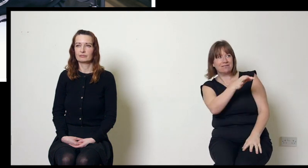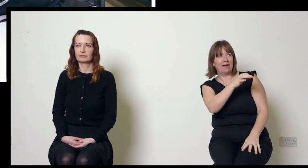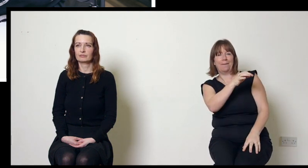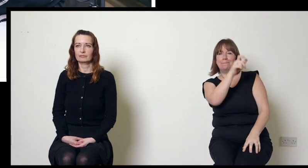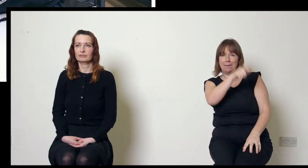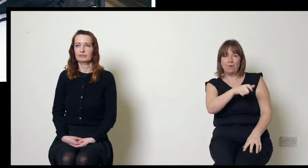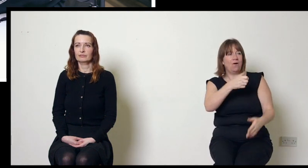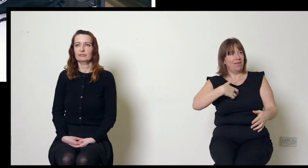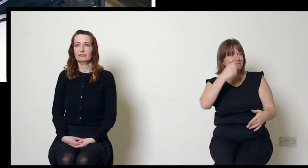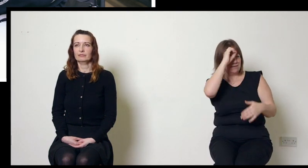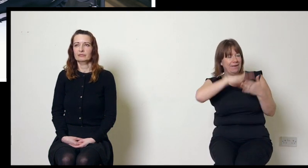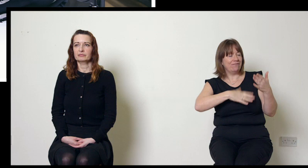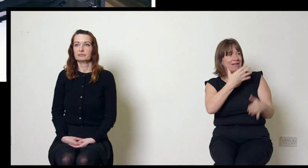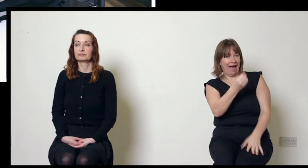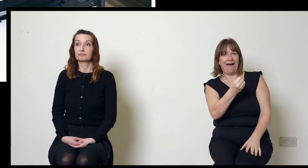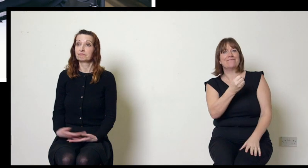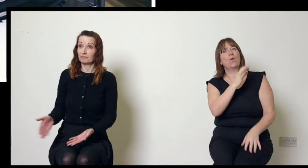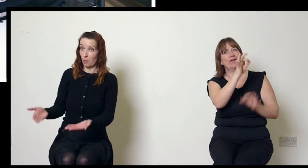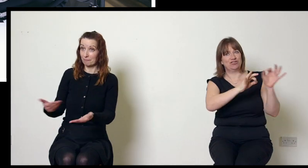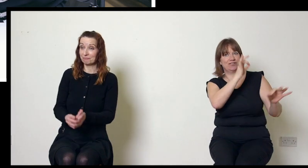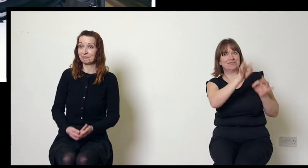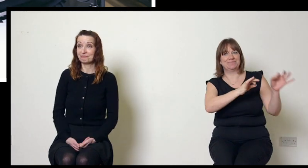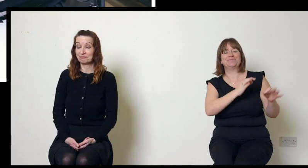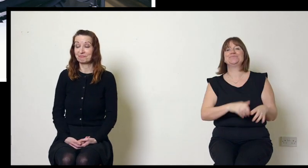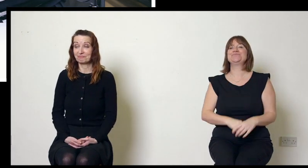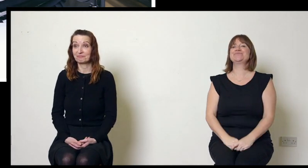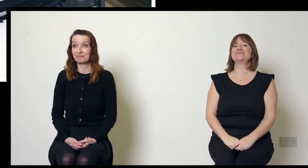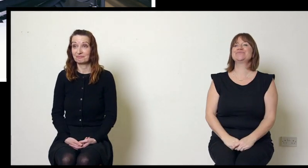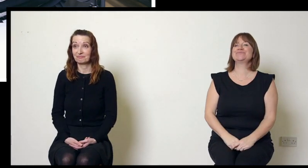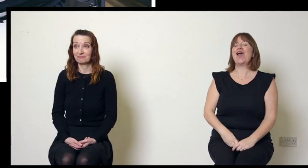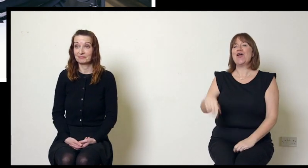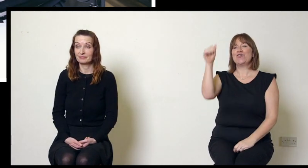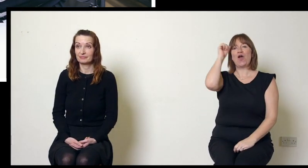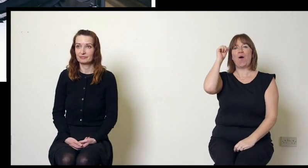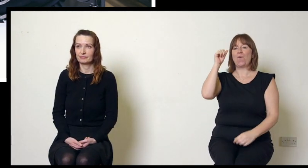I've got another one. It’s another Julie one! No all caps writing!